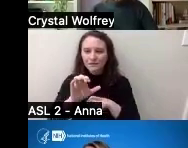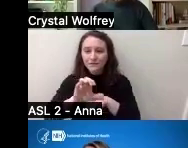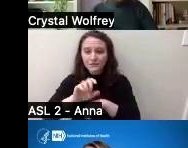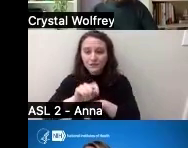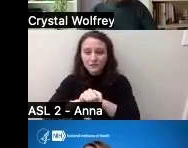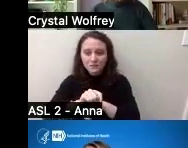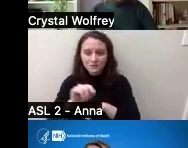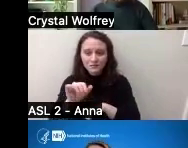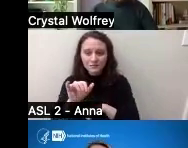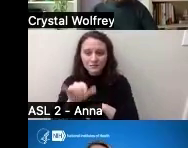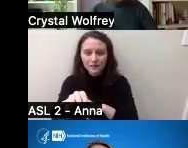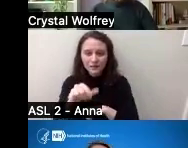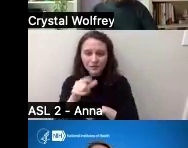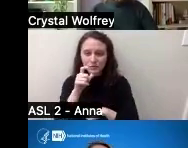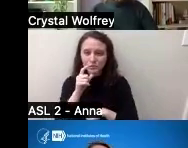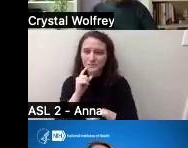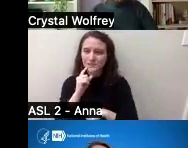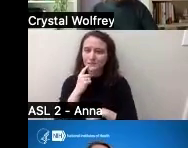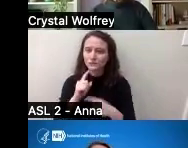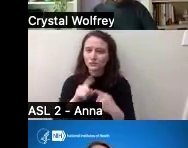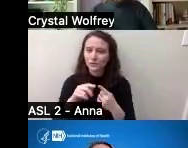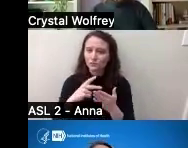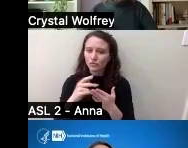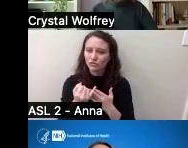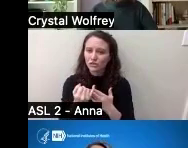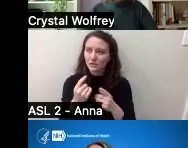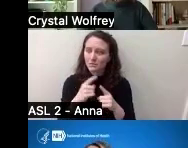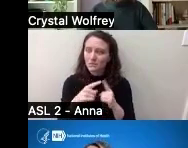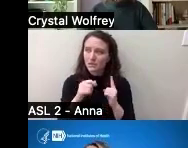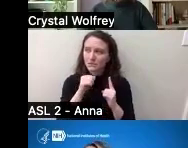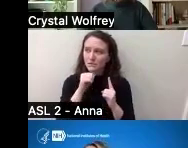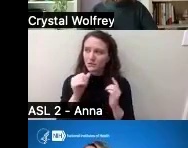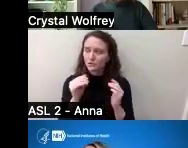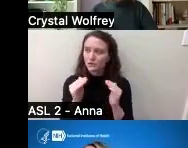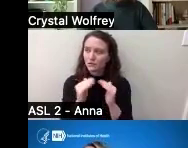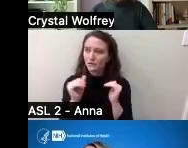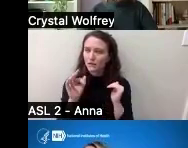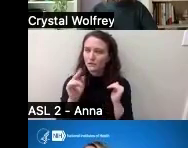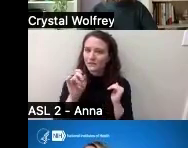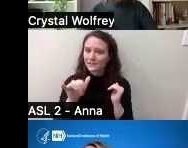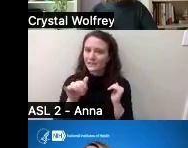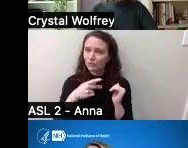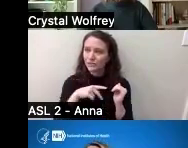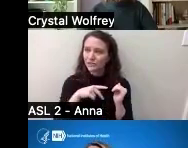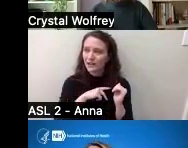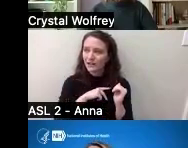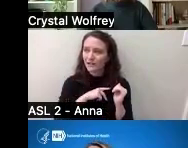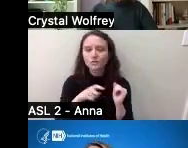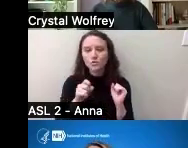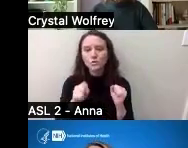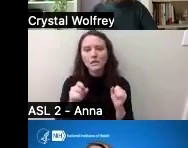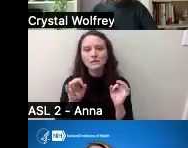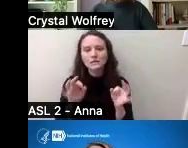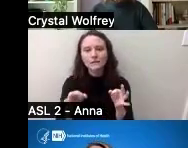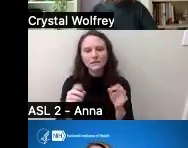who is significant to the project but not to the level of key personnel. Then you could definitely test me on that, and send me an e-mail if I got that wrong,